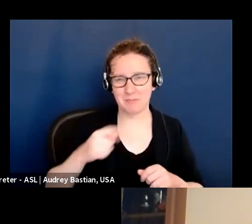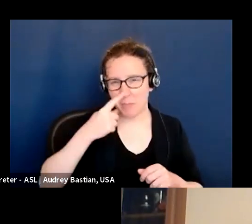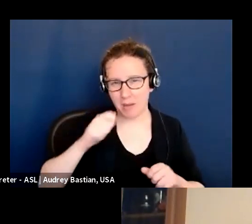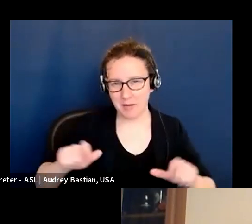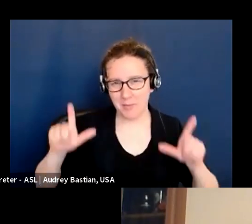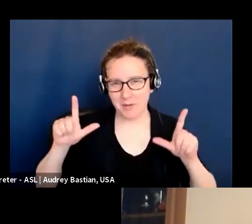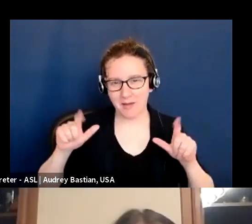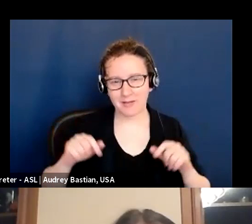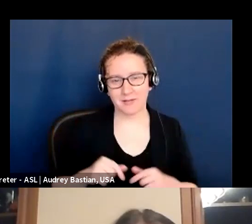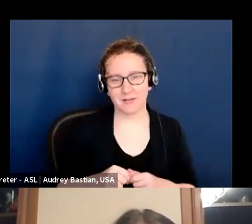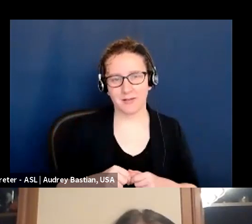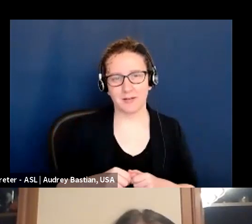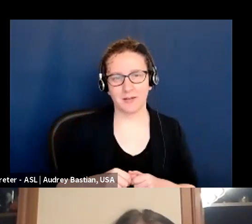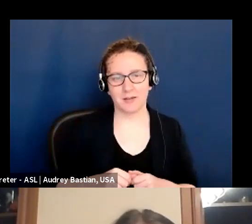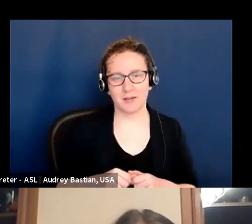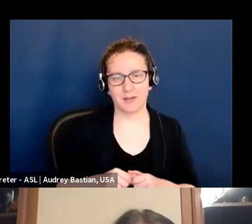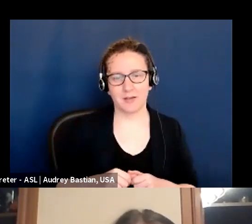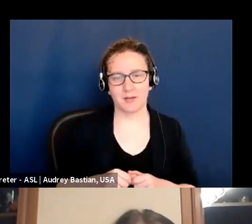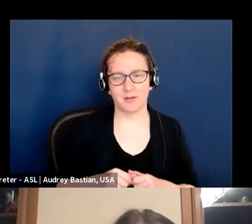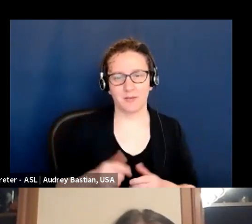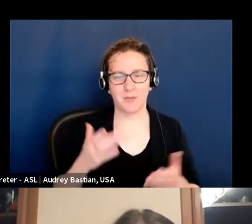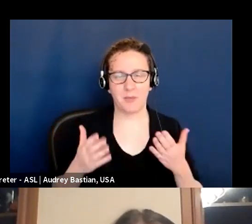have some insight into this question as well. >> JUSTIN HARFORD: Sure, and